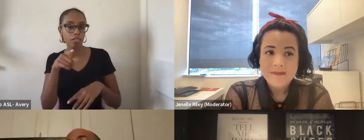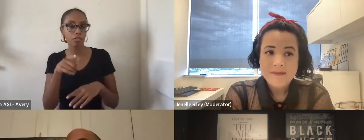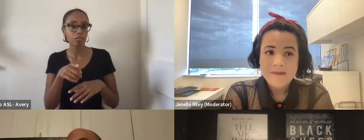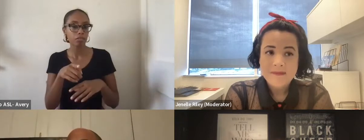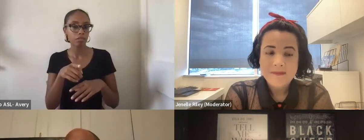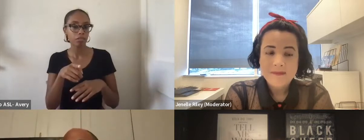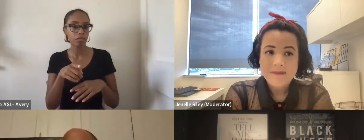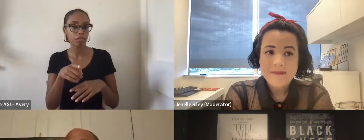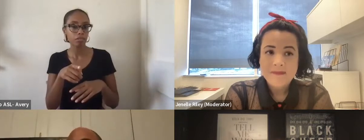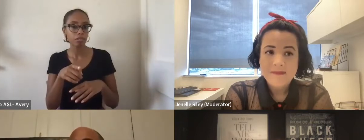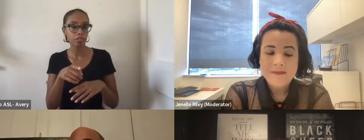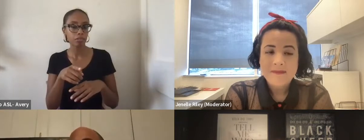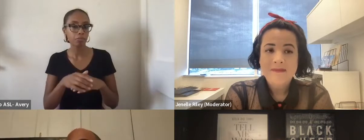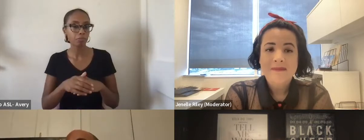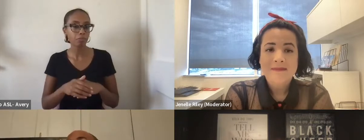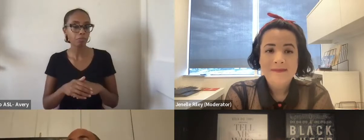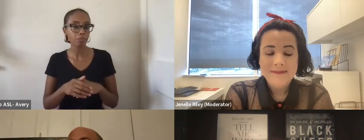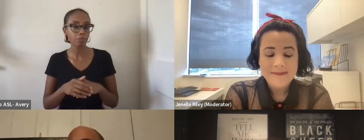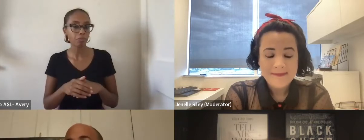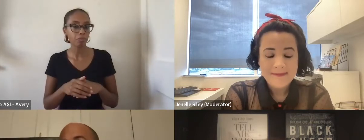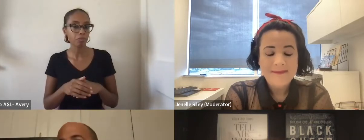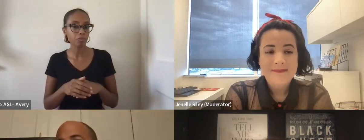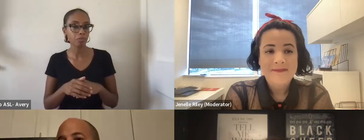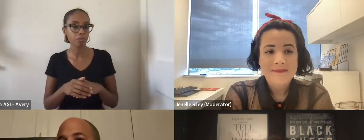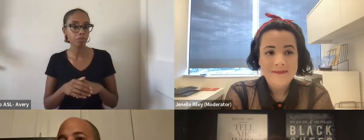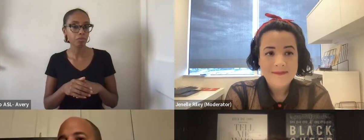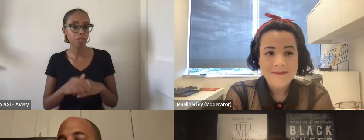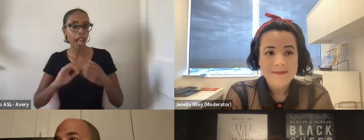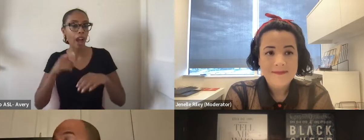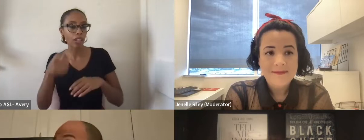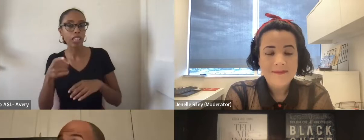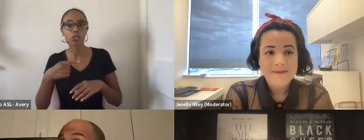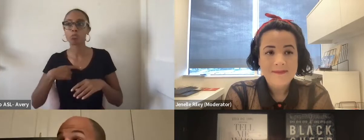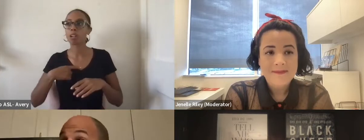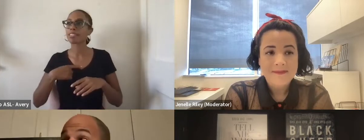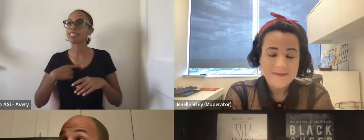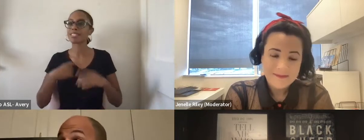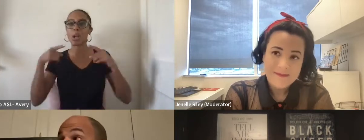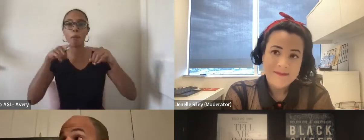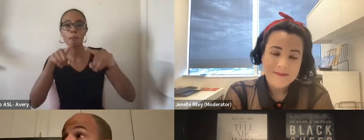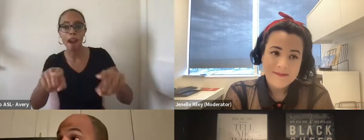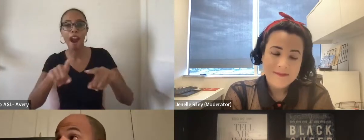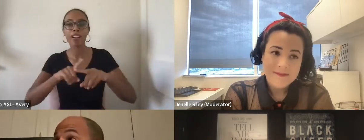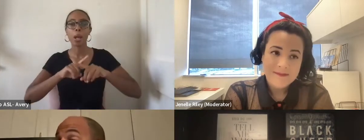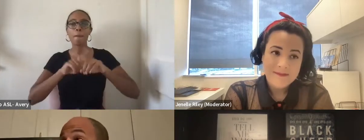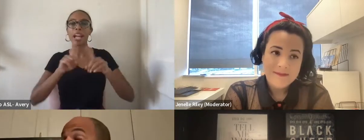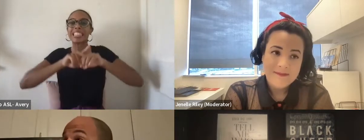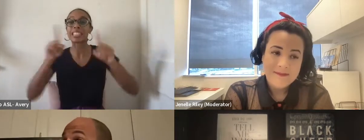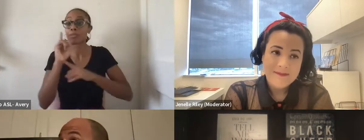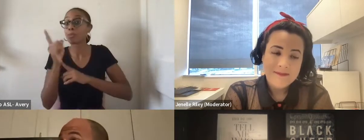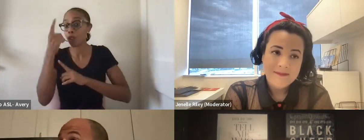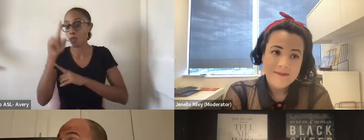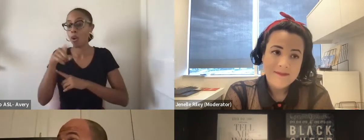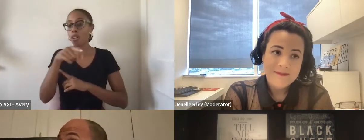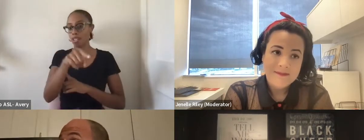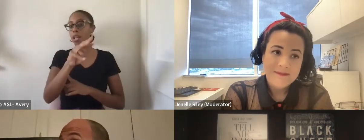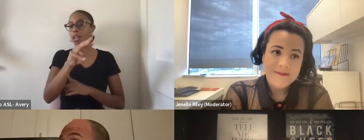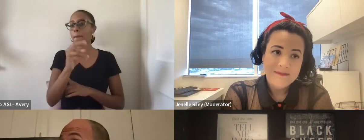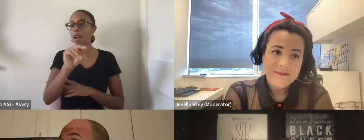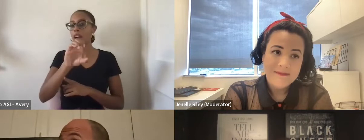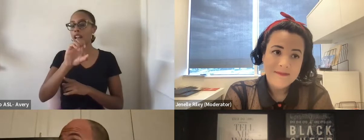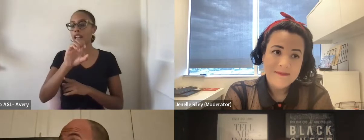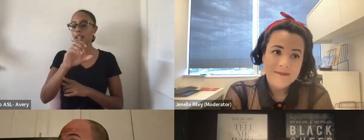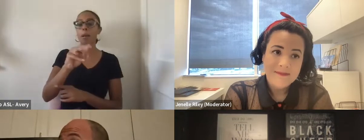Which actually, the Queen, you know, rest in peace, sort of ultimately handled, as she has handled